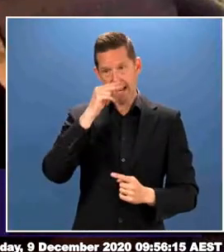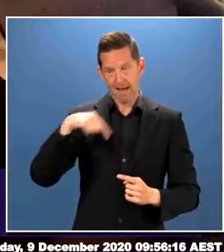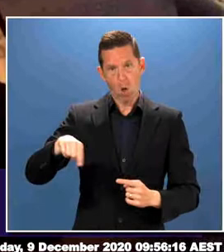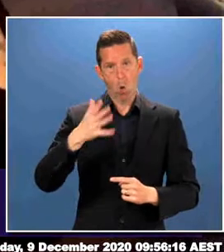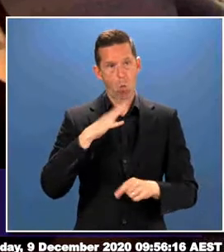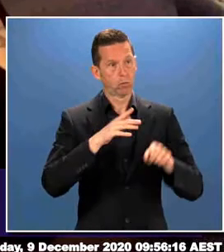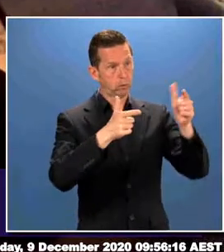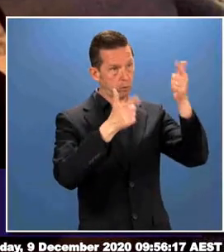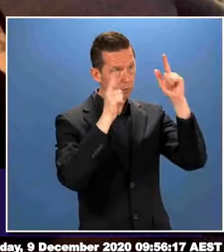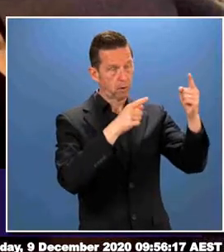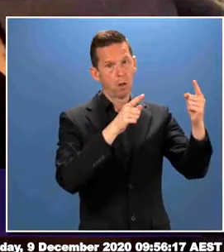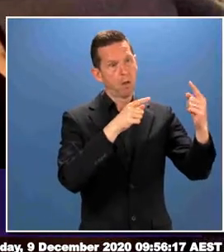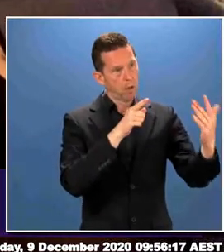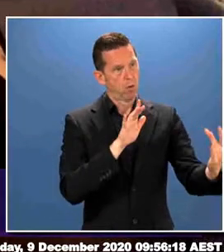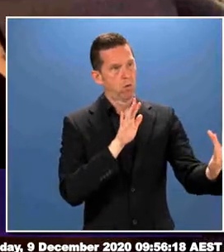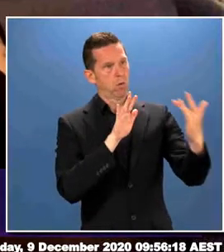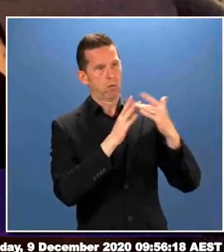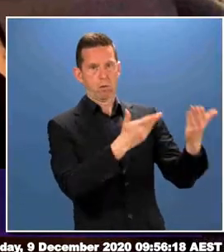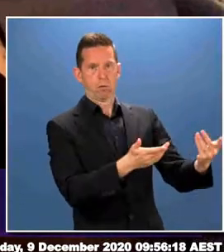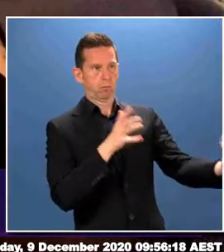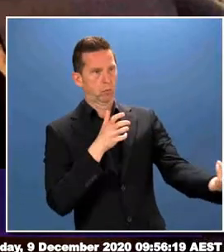reach out, but reach in to the young person, and kind of foster a